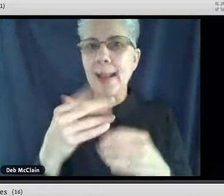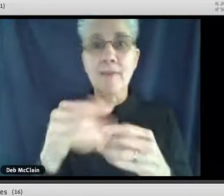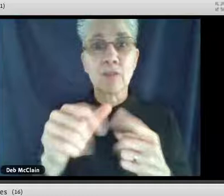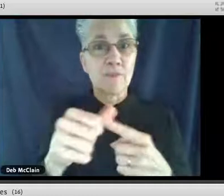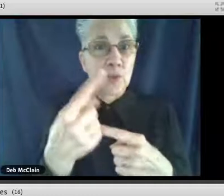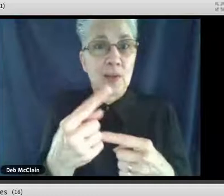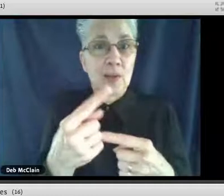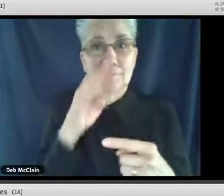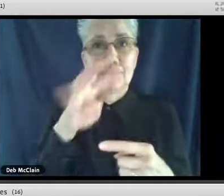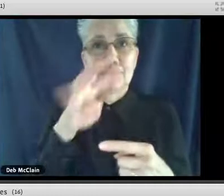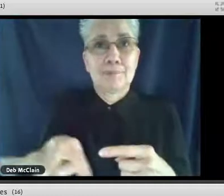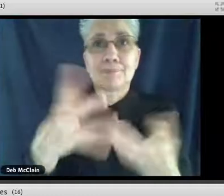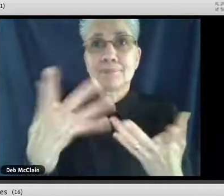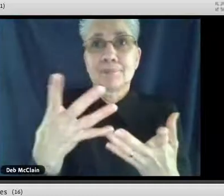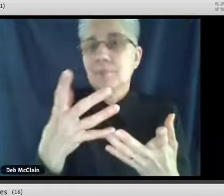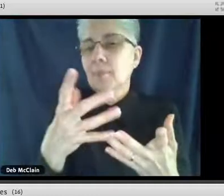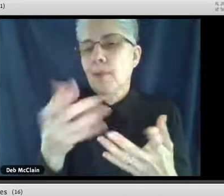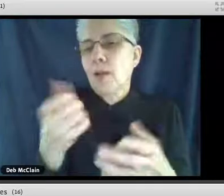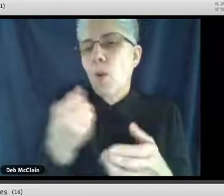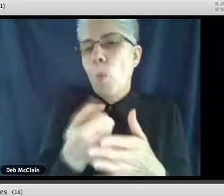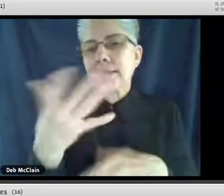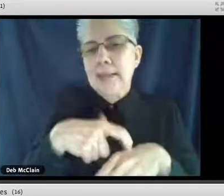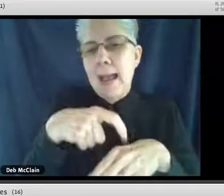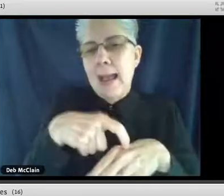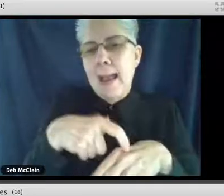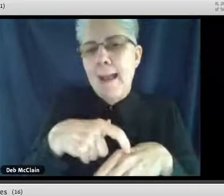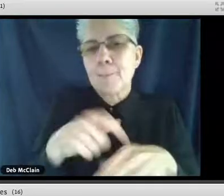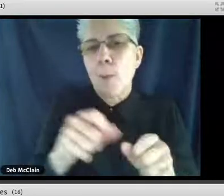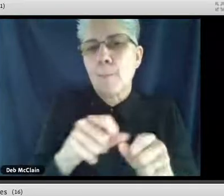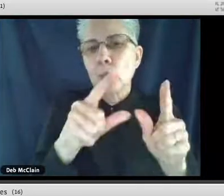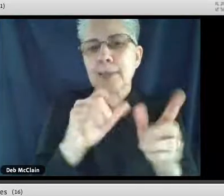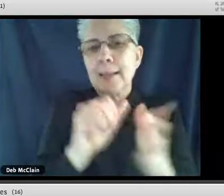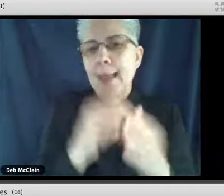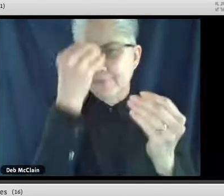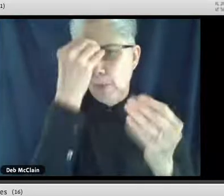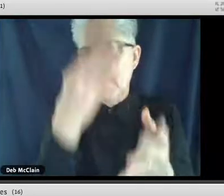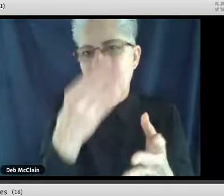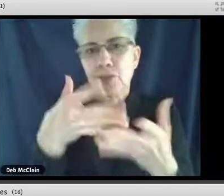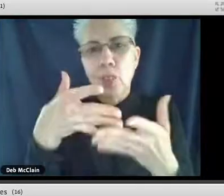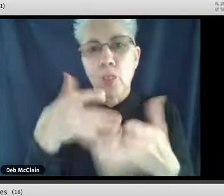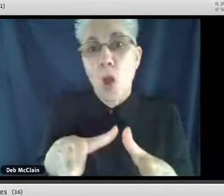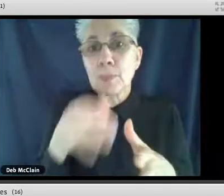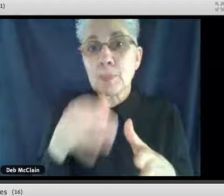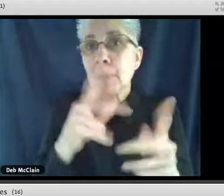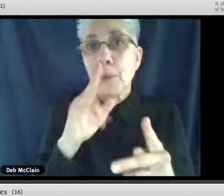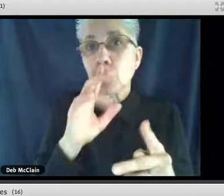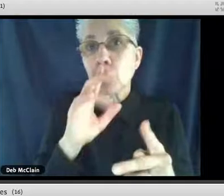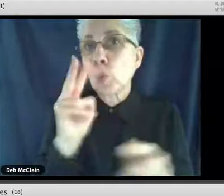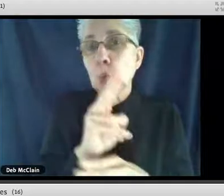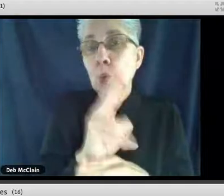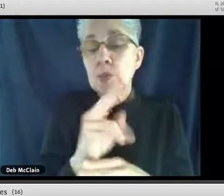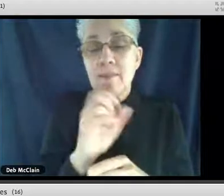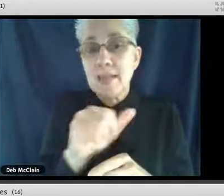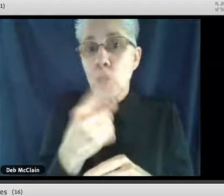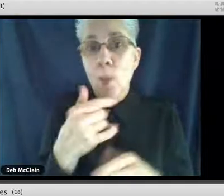were just wasting your own time posting them. That information was lost, and if that's the only way I can find that information,